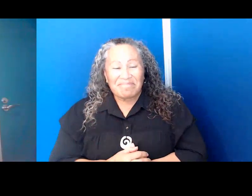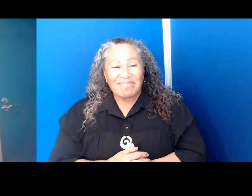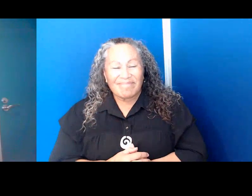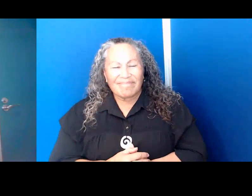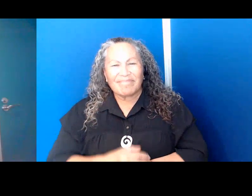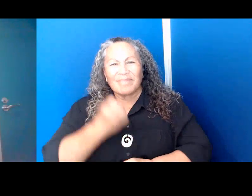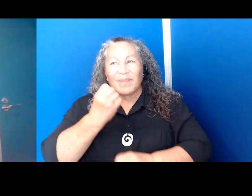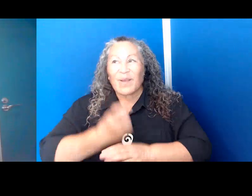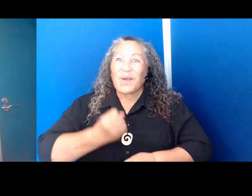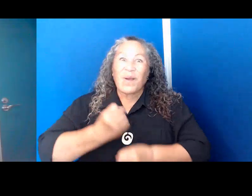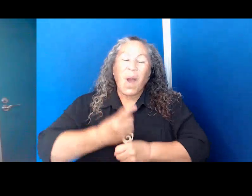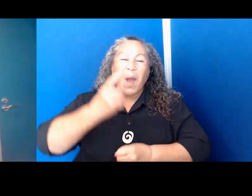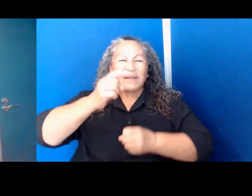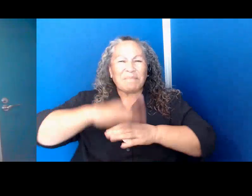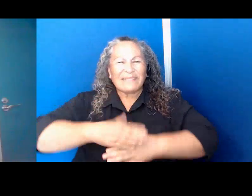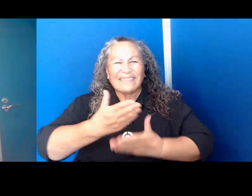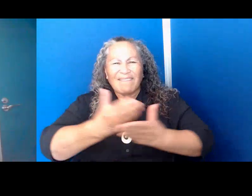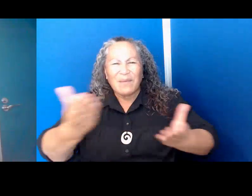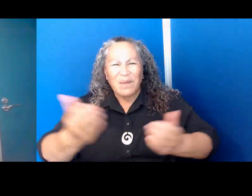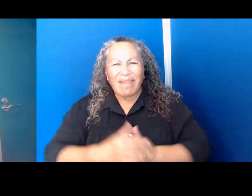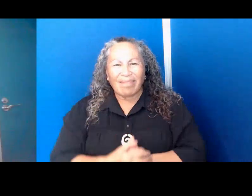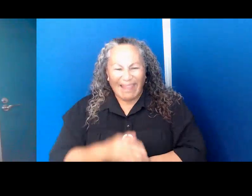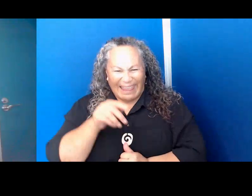everyone here. Thank you.